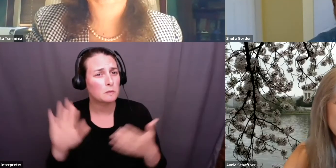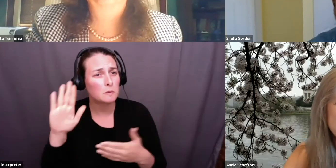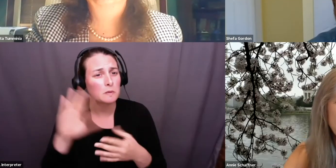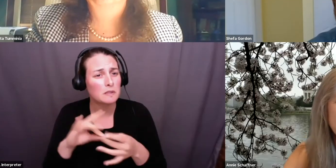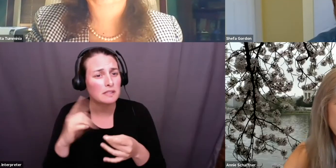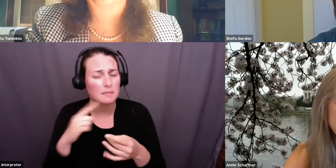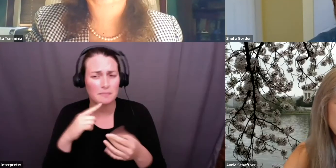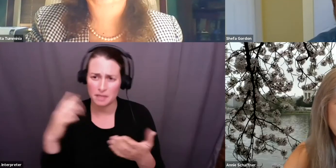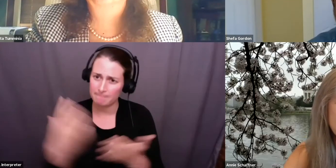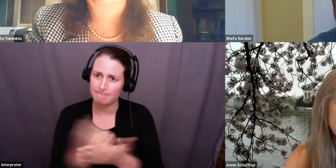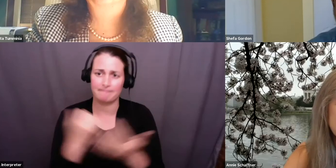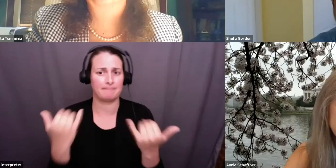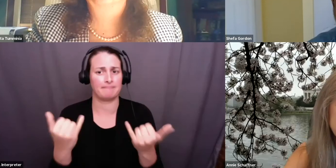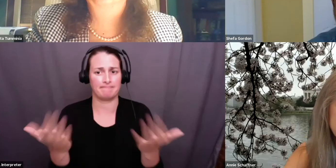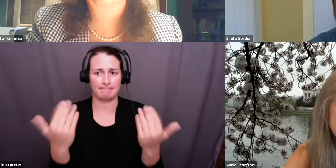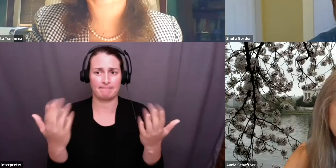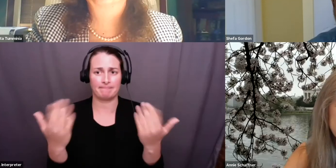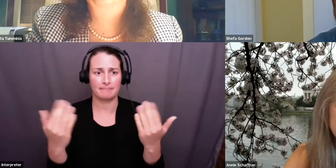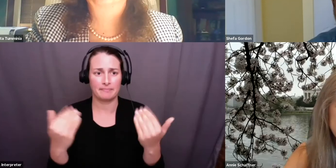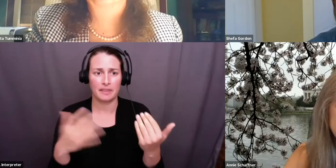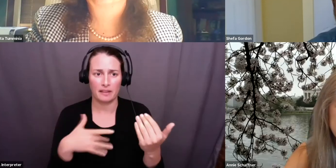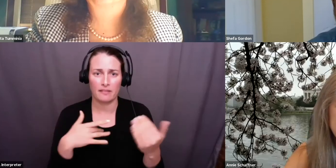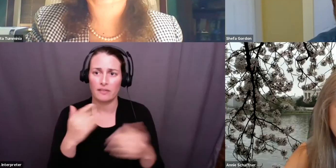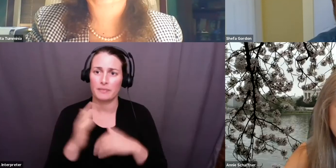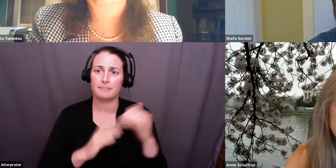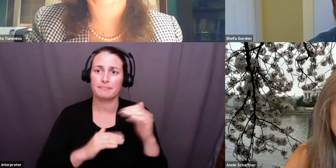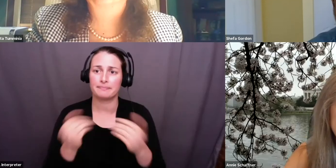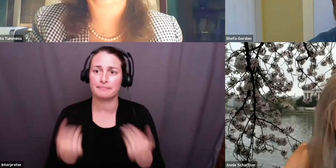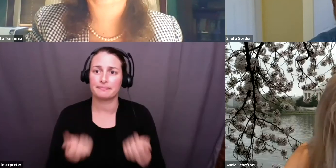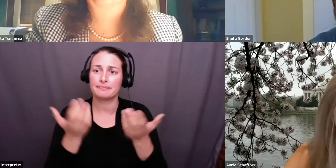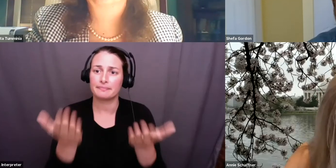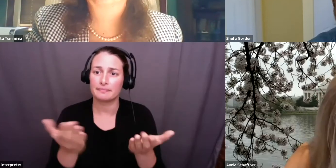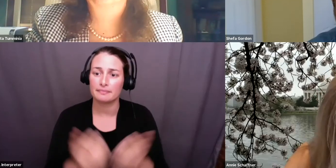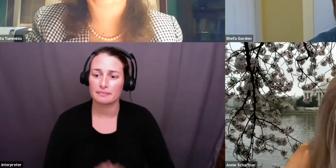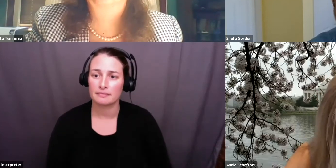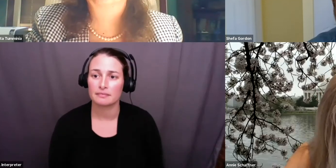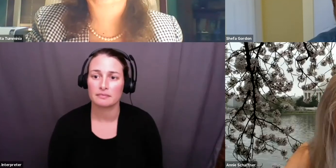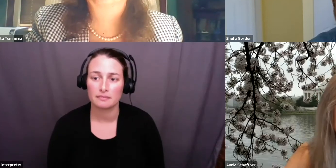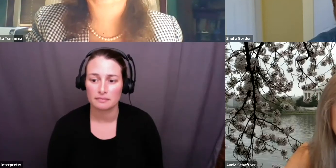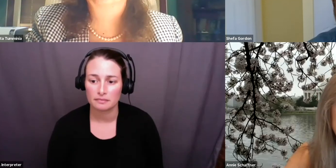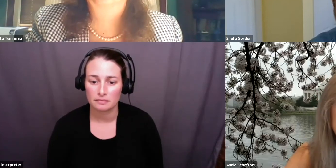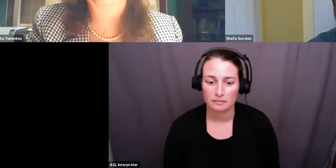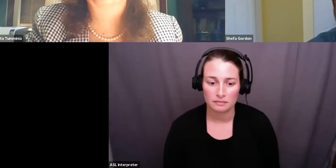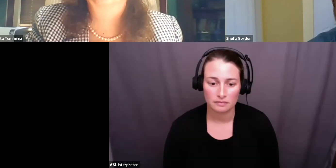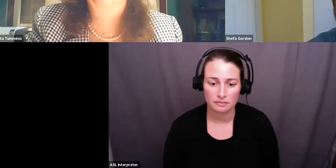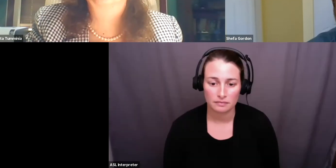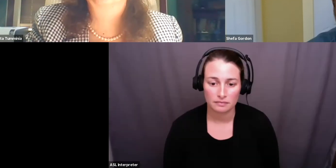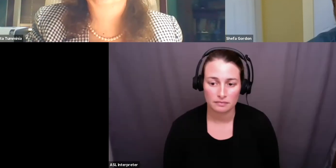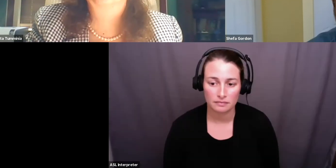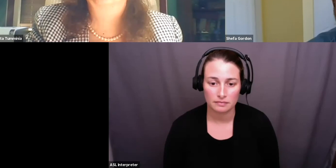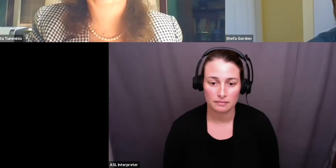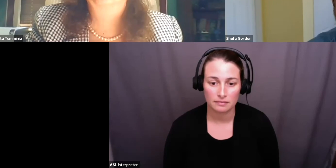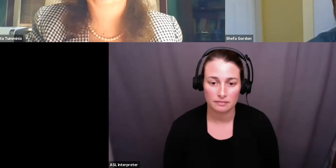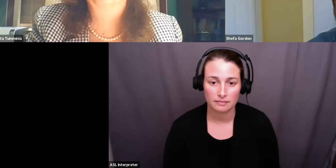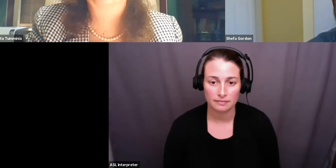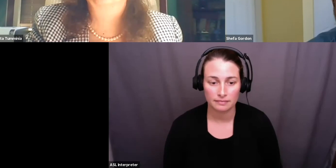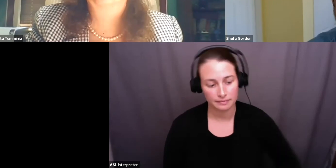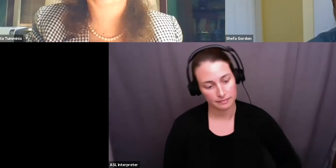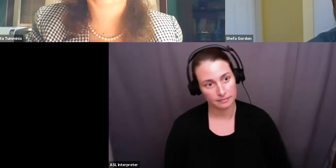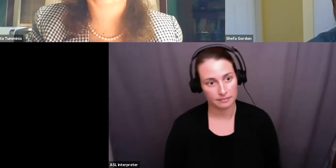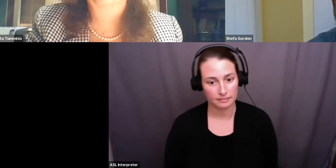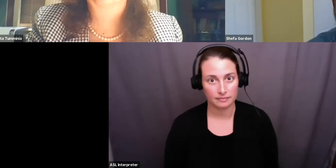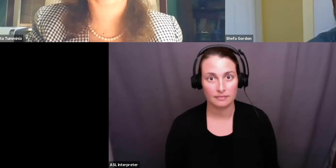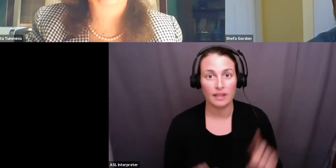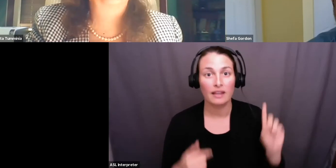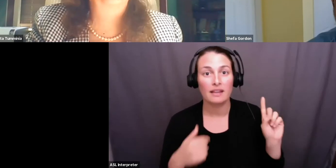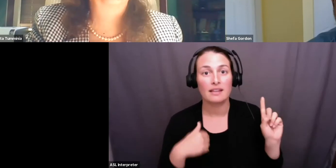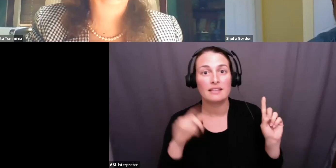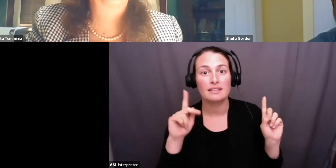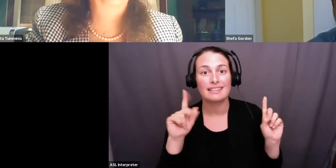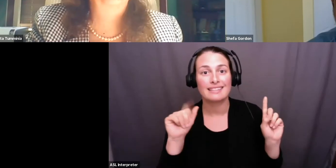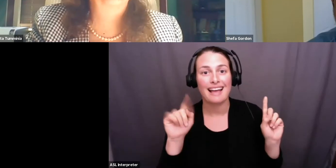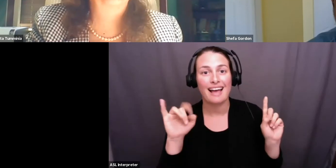please feel free to do that. KATIA DEL RIO TSONIS: I just wanted to ask